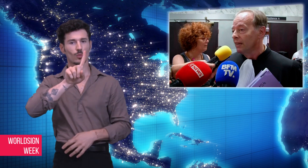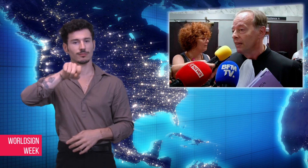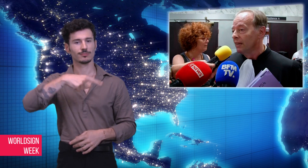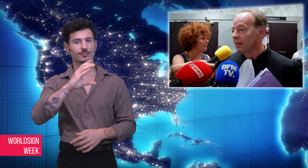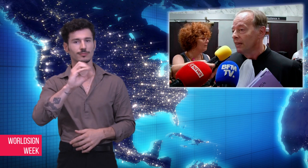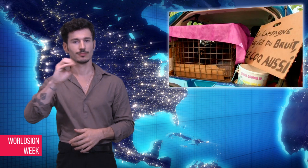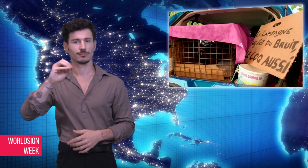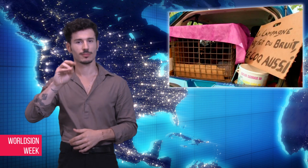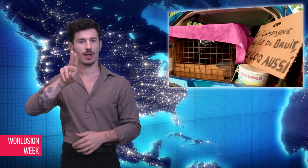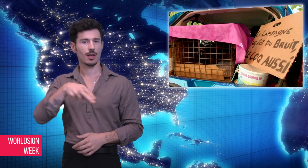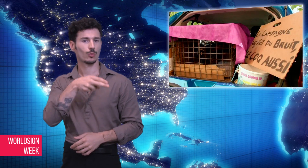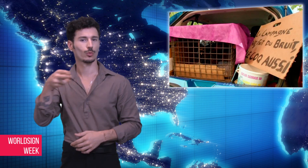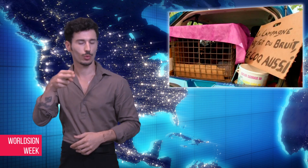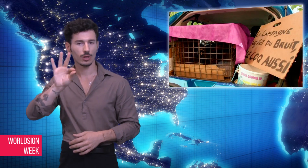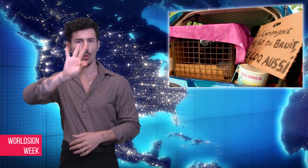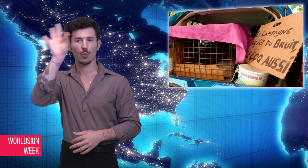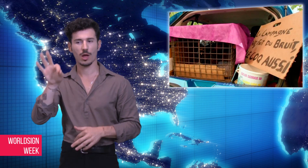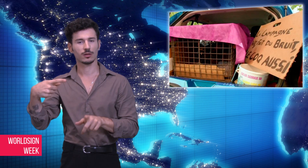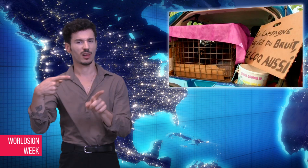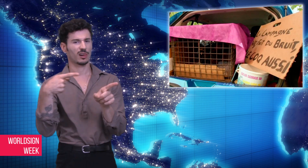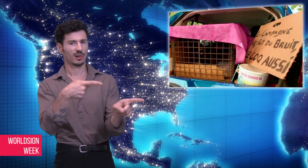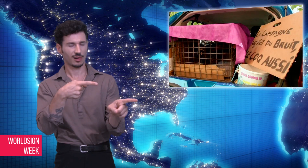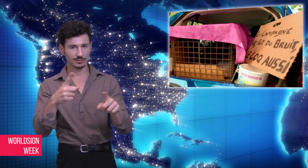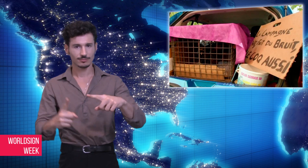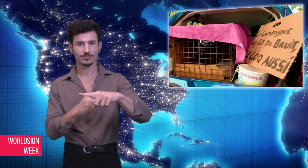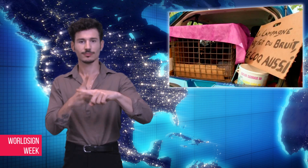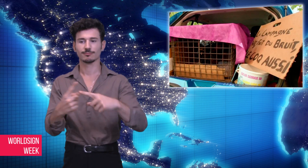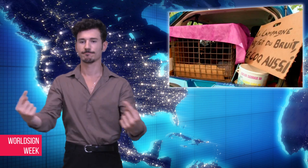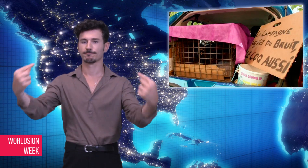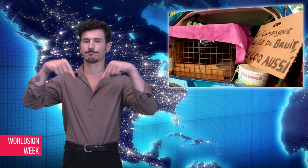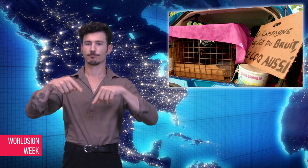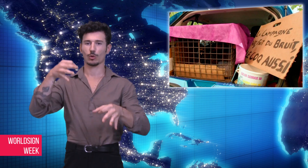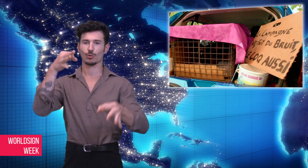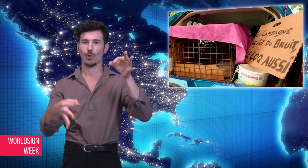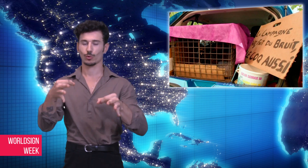reputation plus court costs.